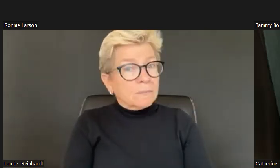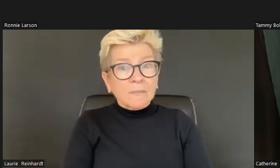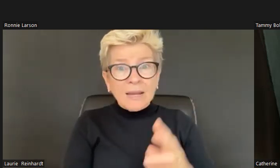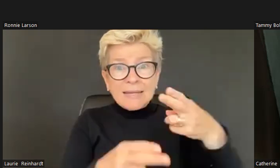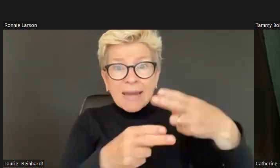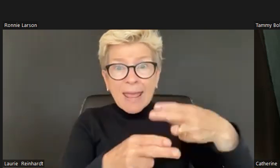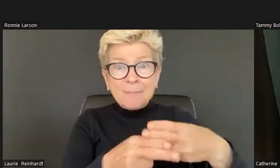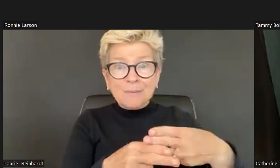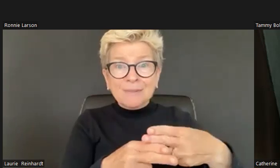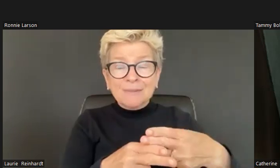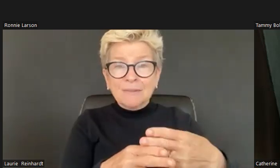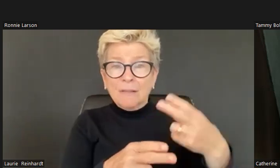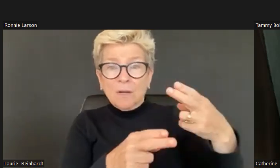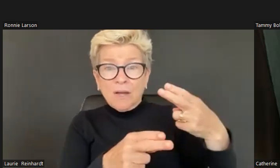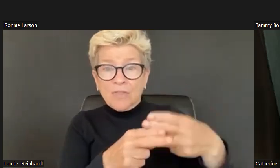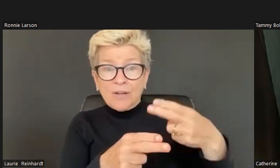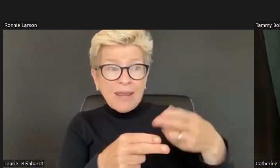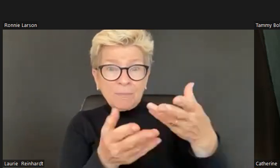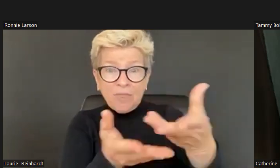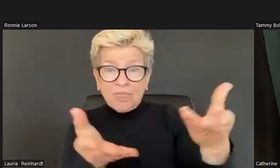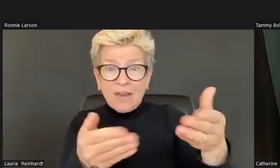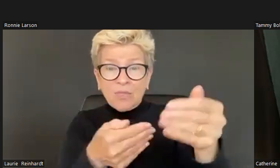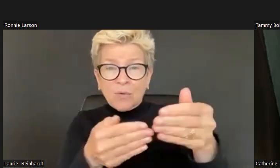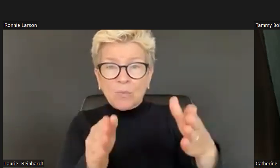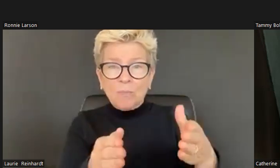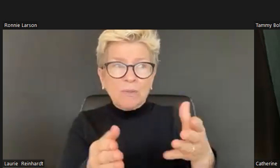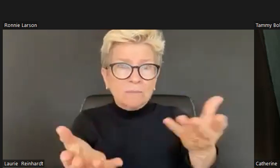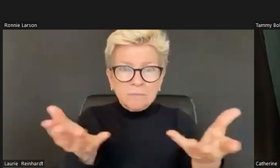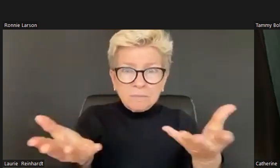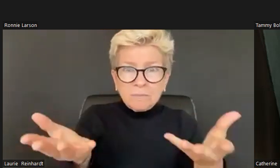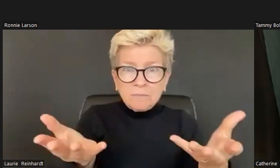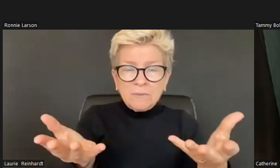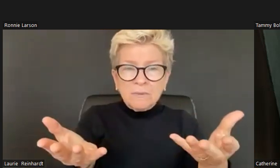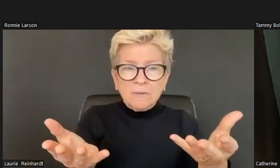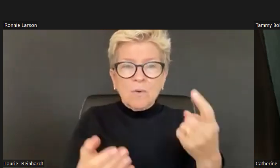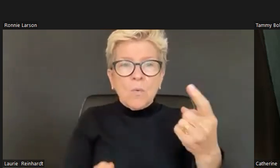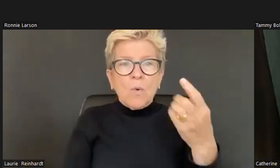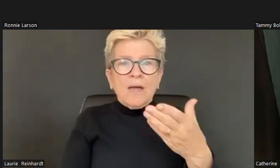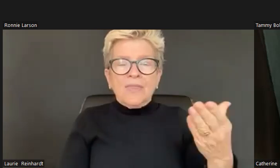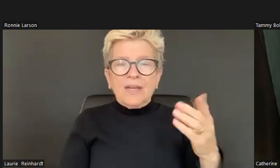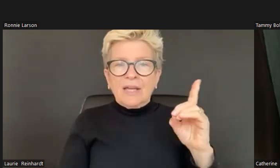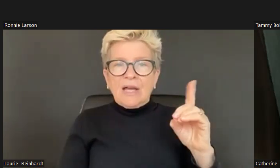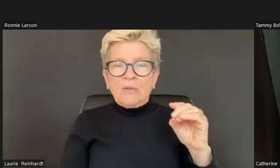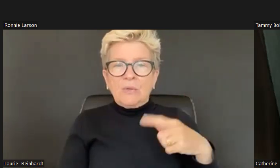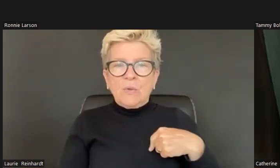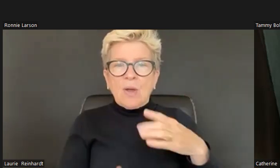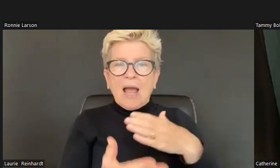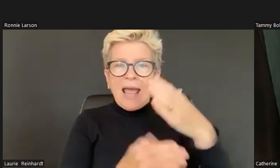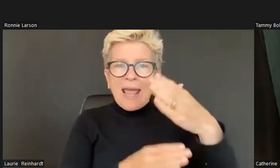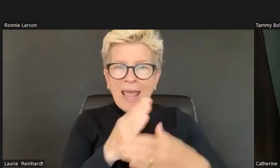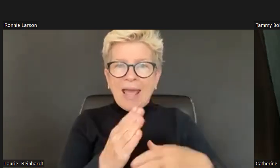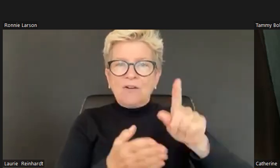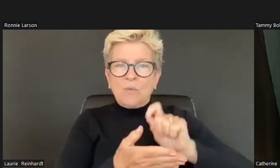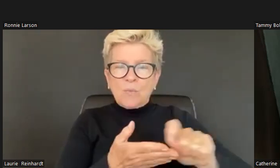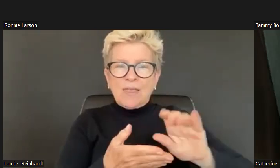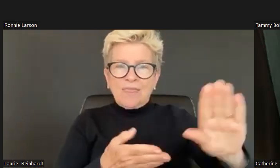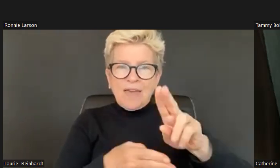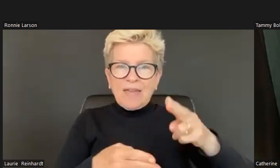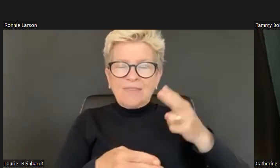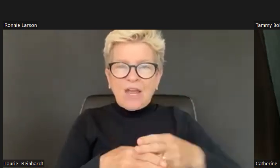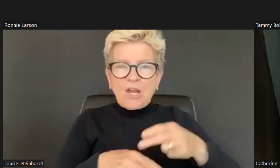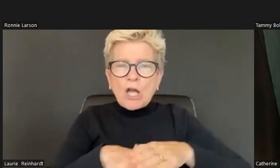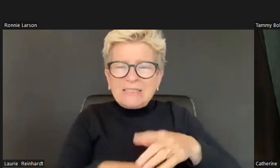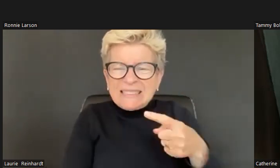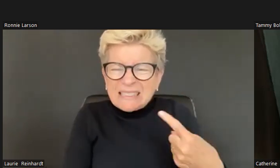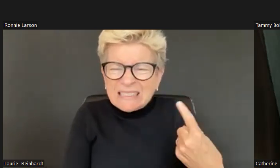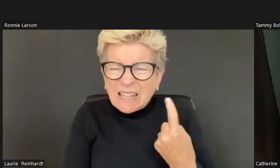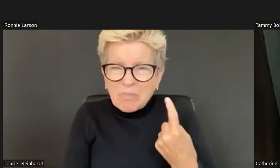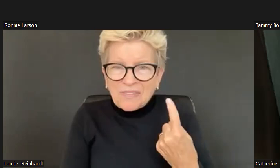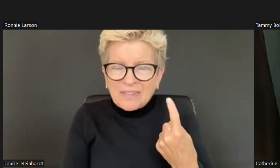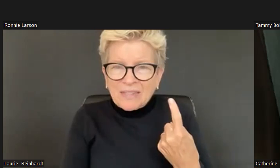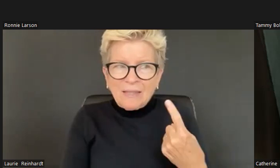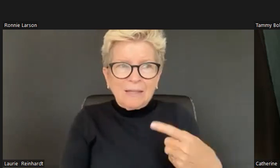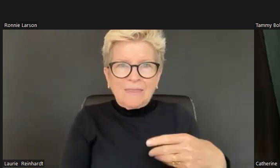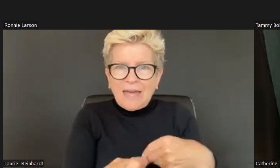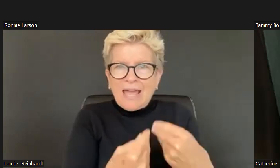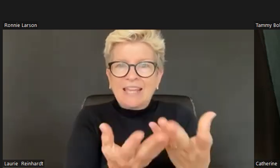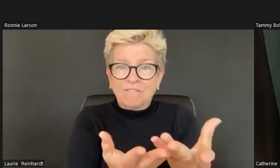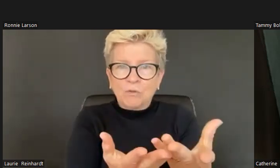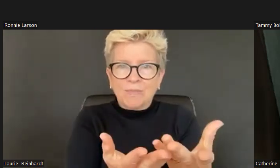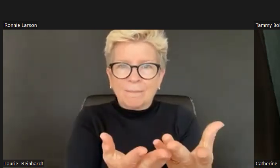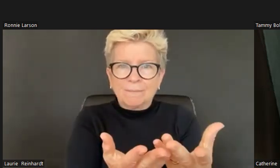I know for folks that are dealing with, a need for a little bit more control and autonomy need to be able to track time and have a sense of when they can have that independence and power.